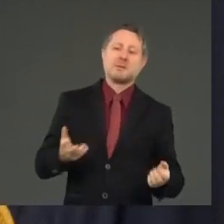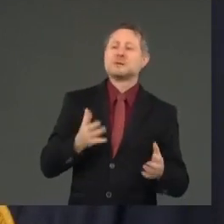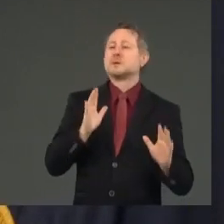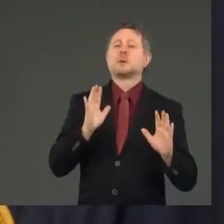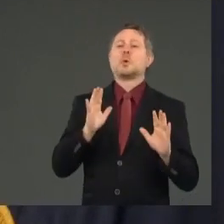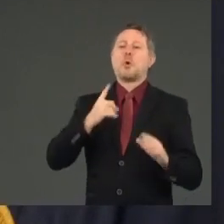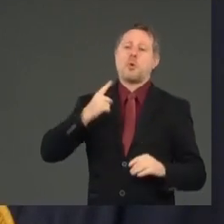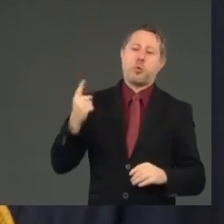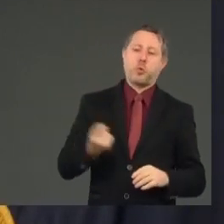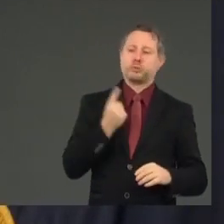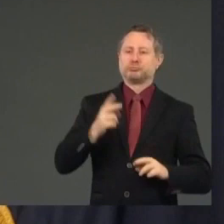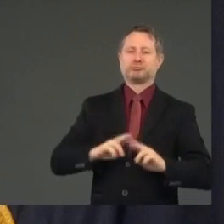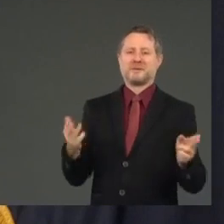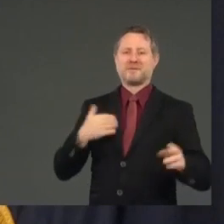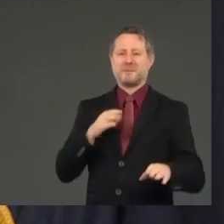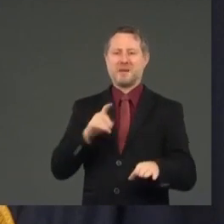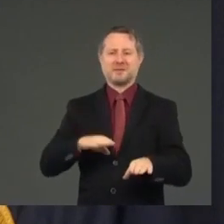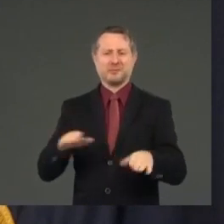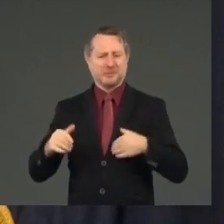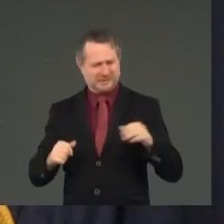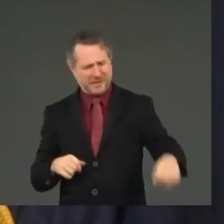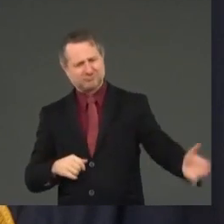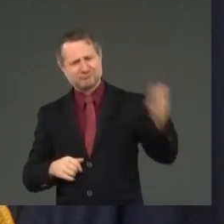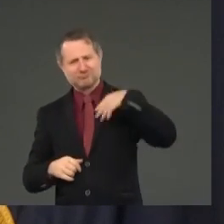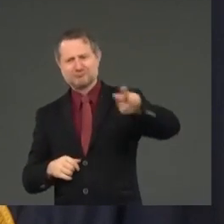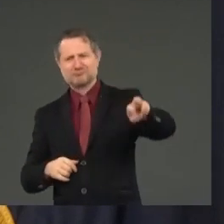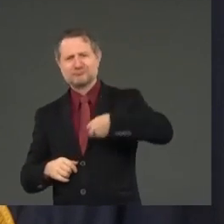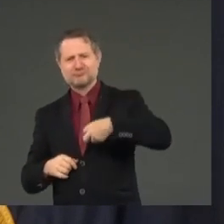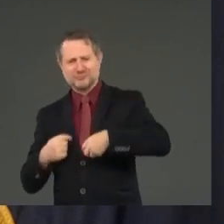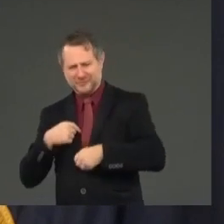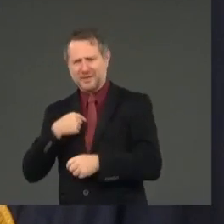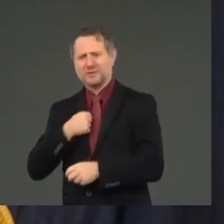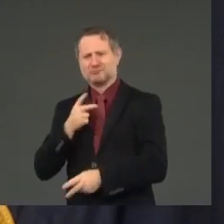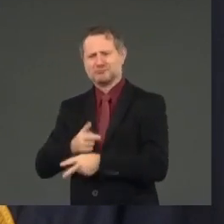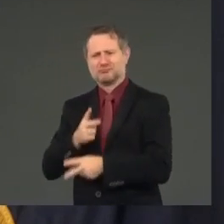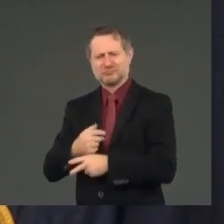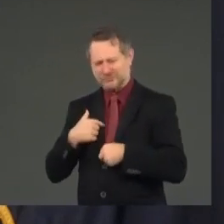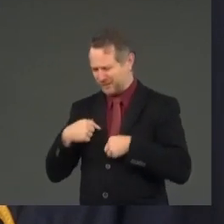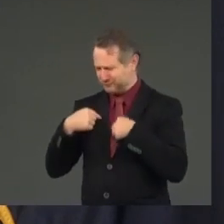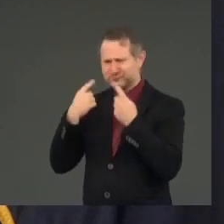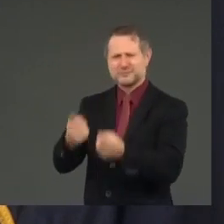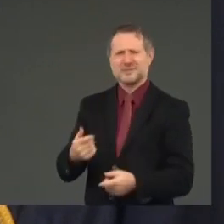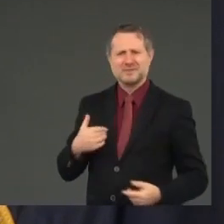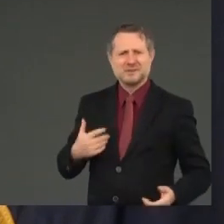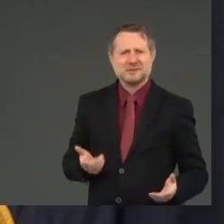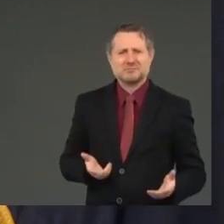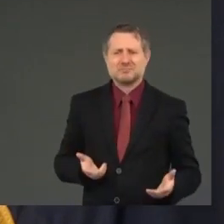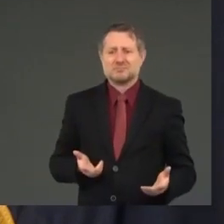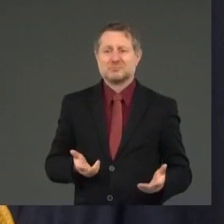DON'T HAVE THE STAFF, I DON'T HAVE THE TIME, I'M OVERSTRESSED, I DON'T HAVE THE PPE, WE ALWAYS